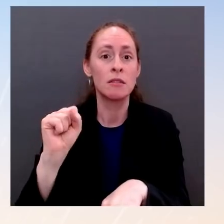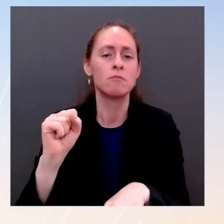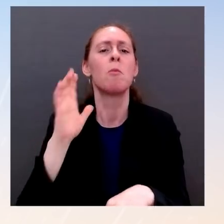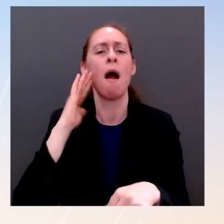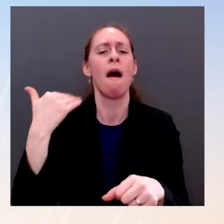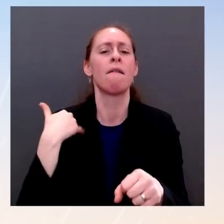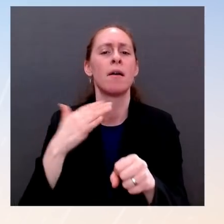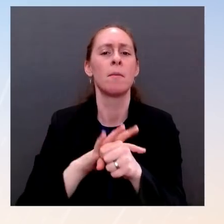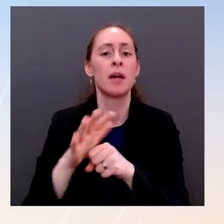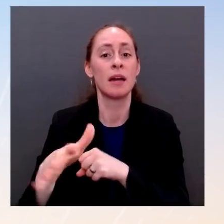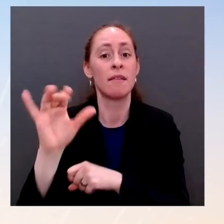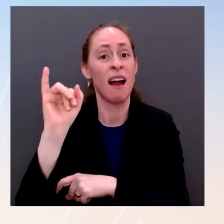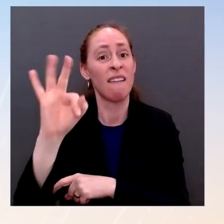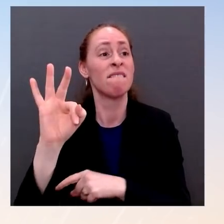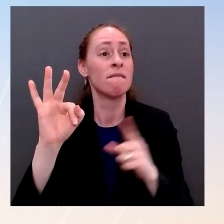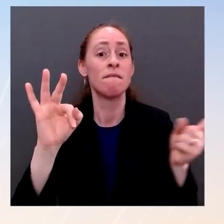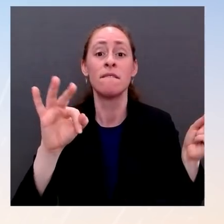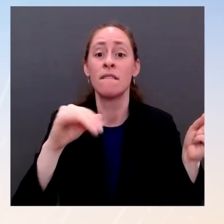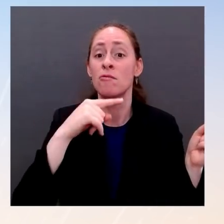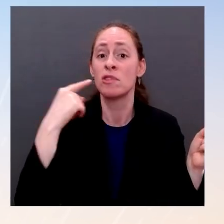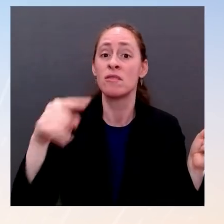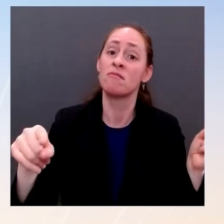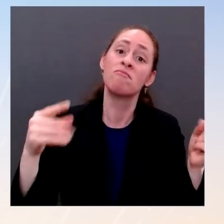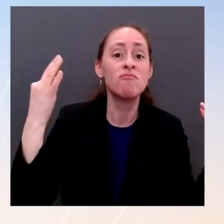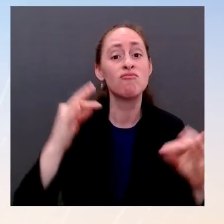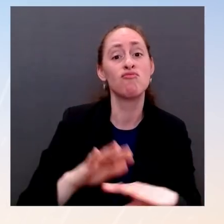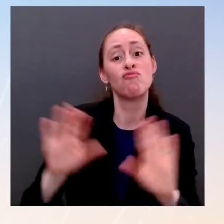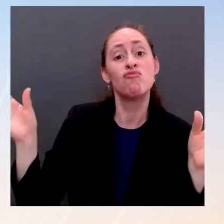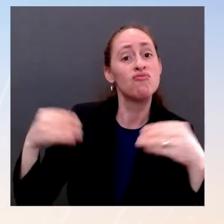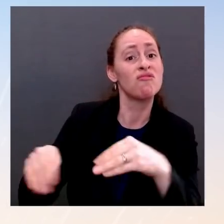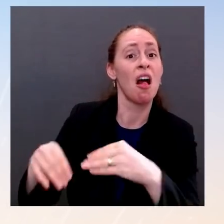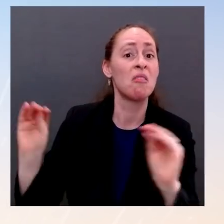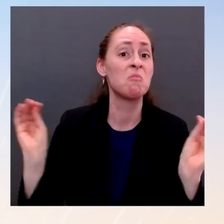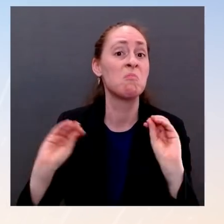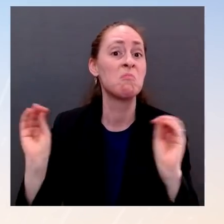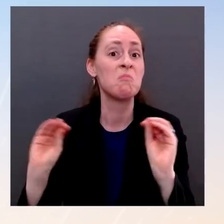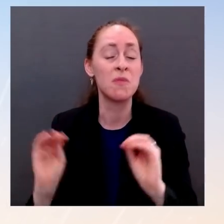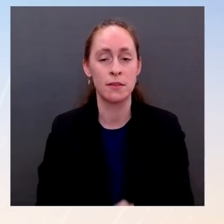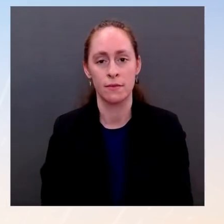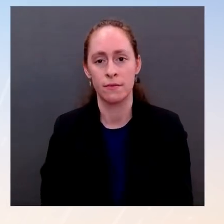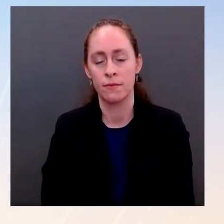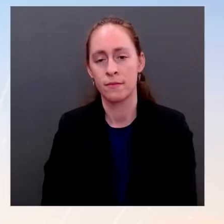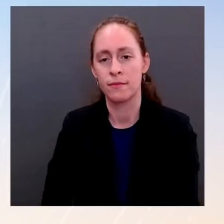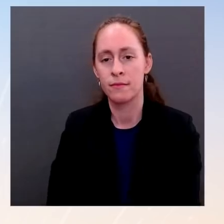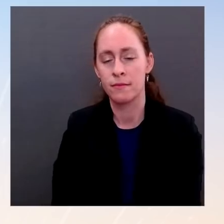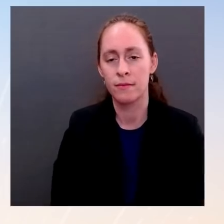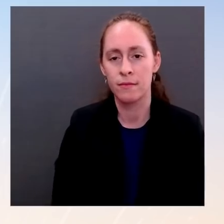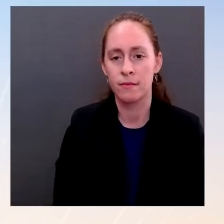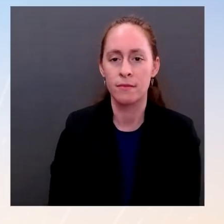Policy involves trade-offs. And the President said this week he's not going to pretend that this is all painless.